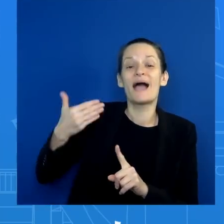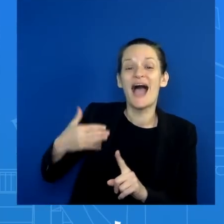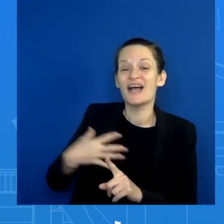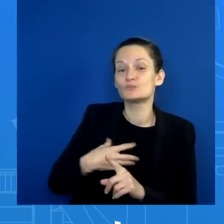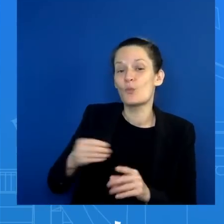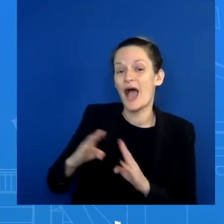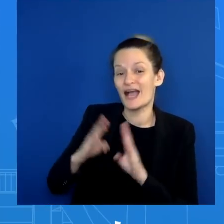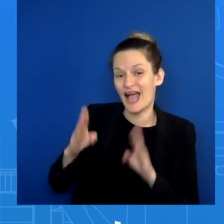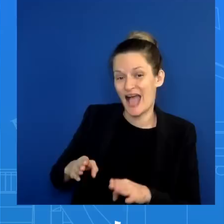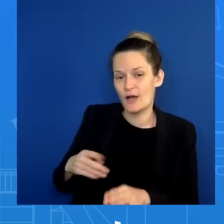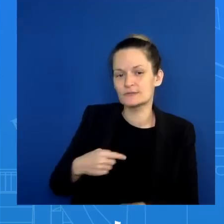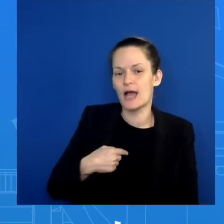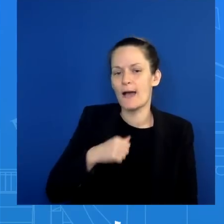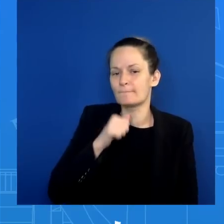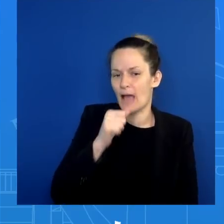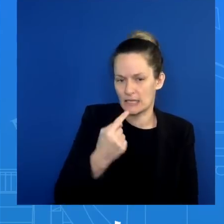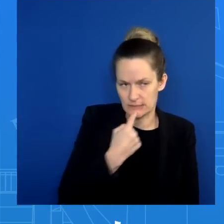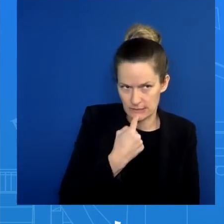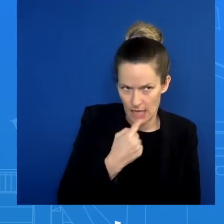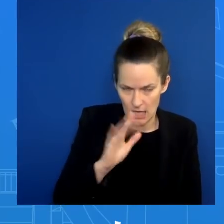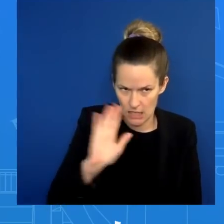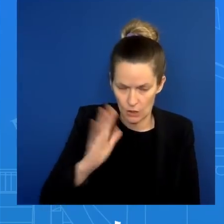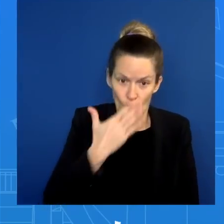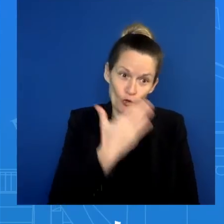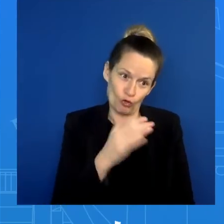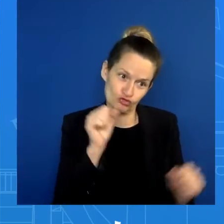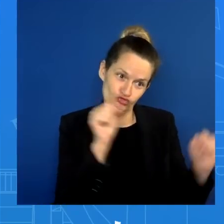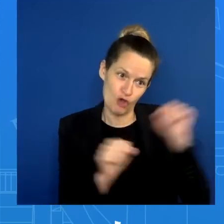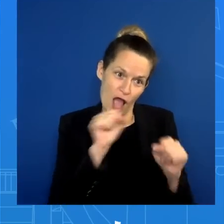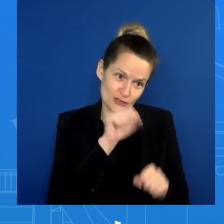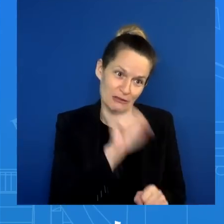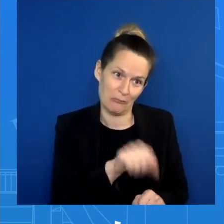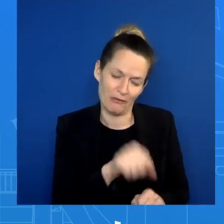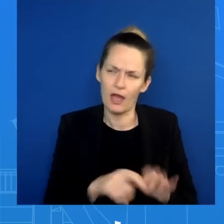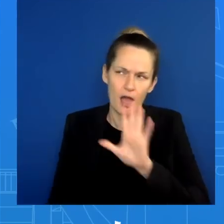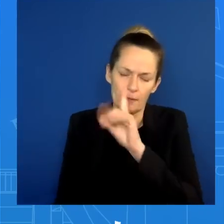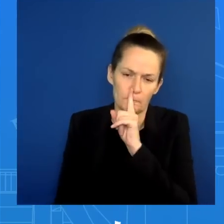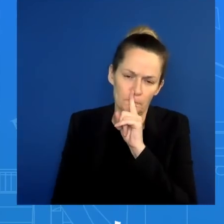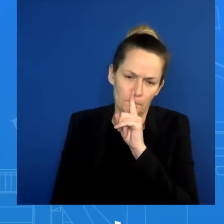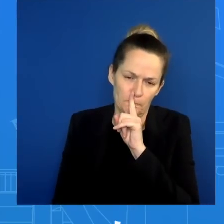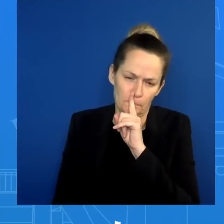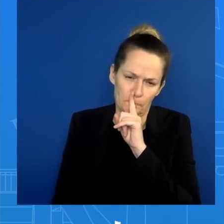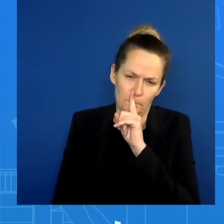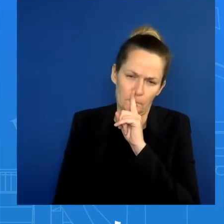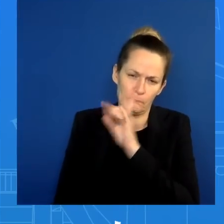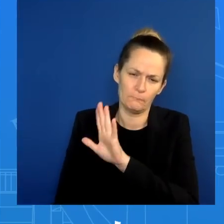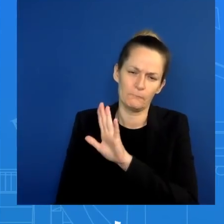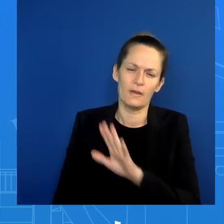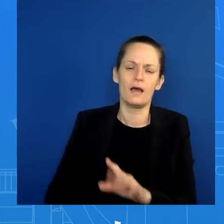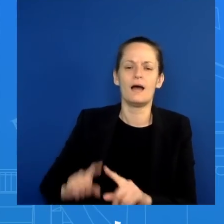I'm not sure in the past administration when there were questions that would come up that were questions that could be not be answered